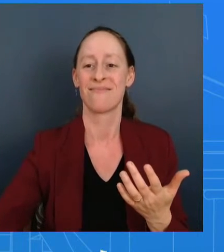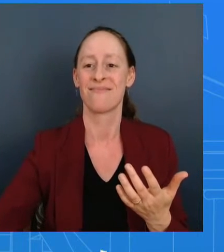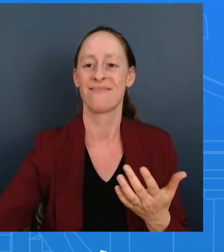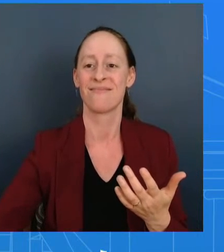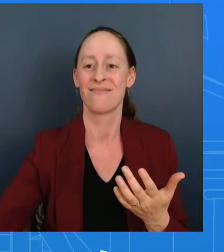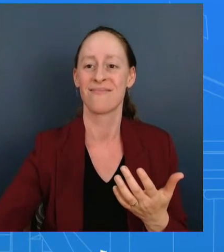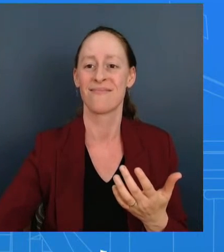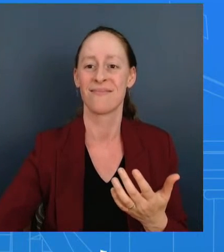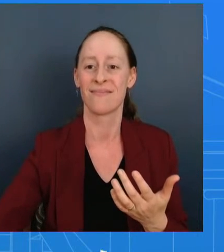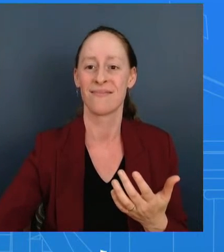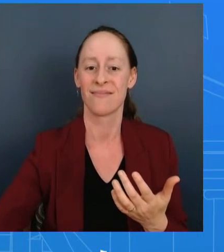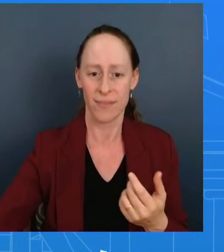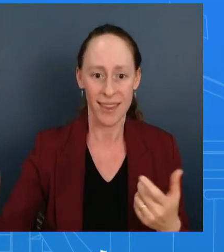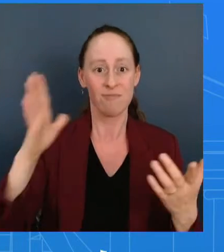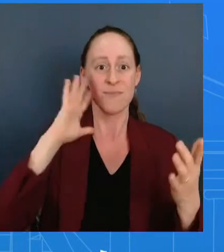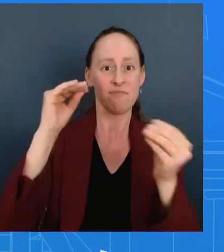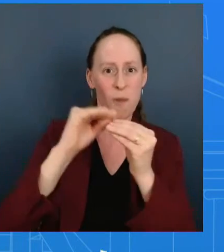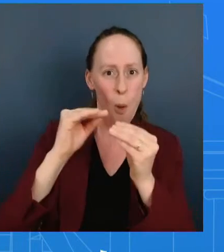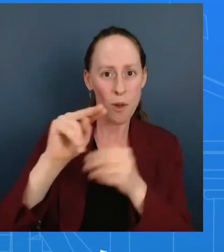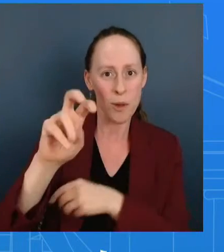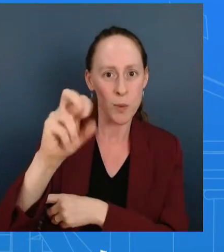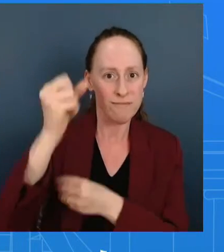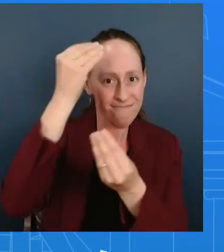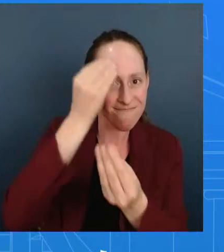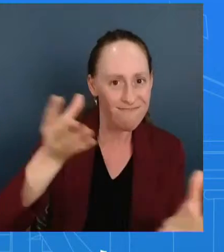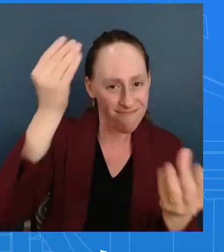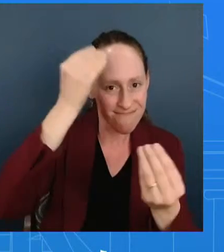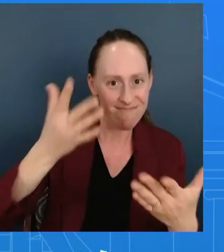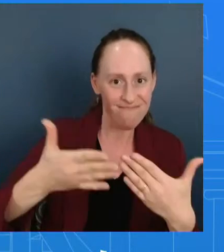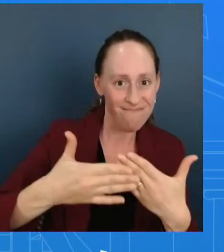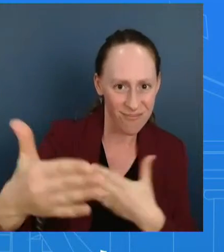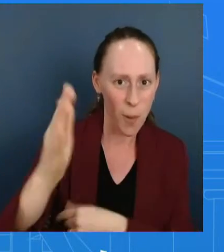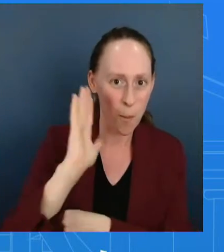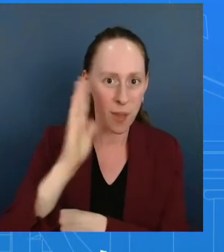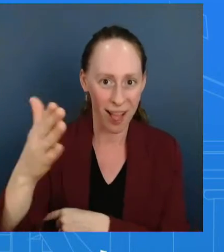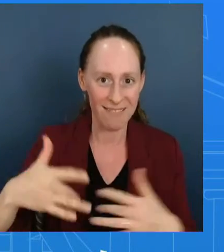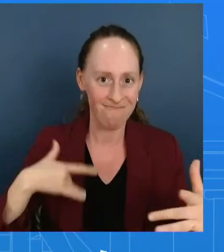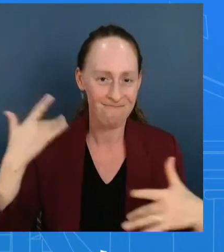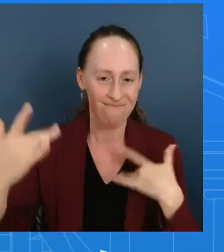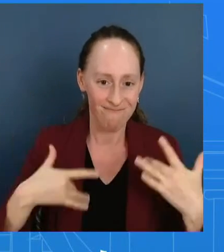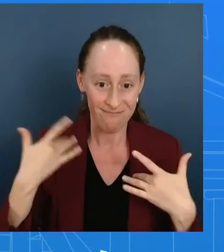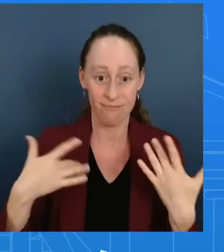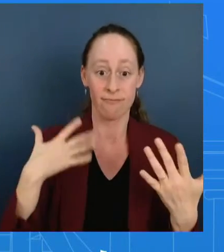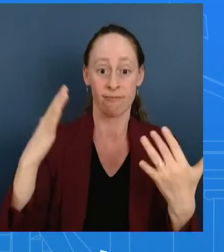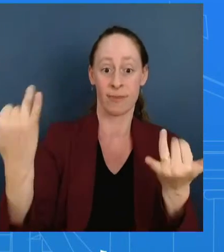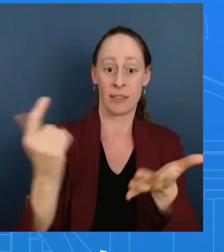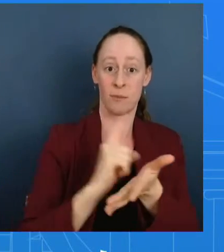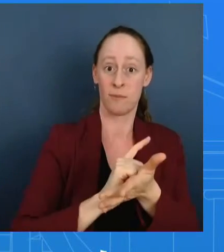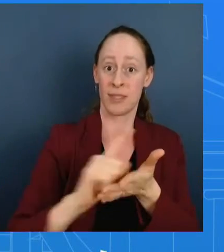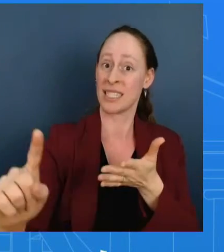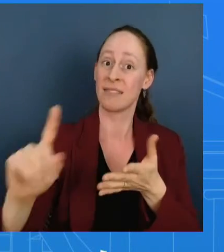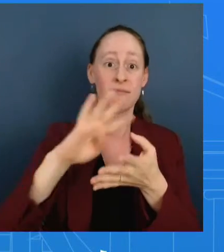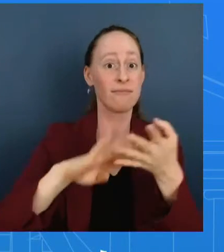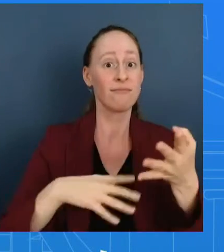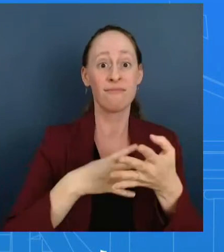from the president's recent schedule, as well as looking ahead to the next two weeks. So, over the last 10 days,